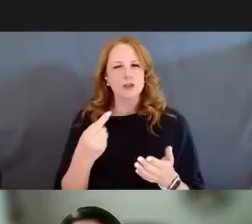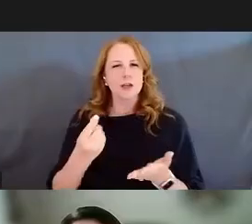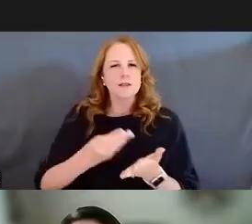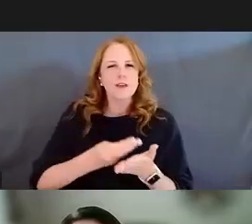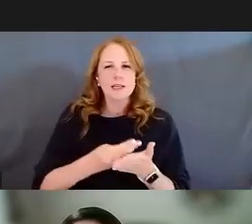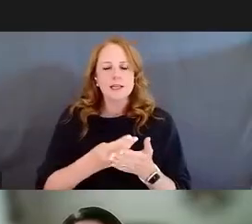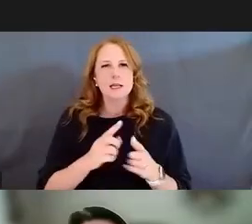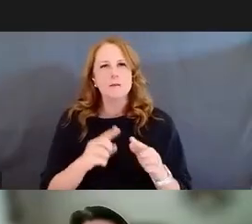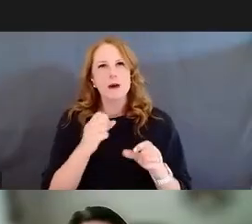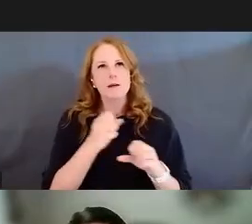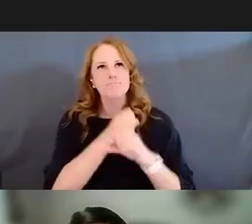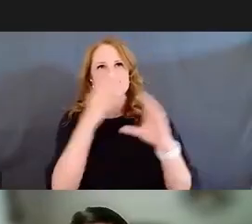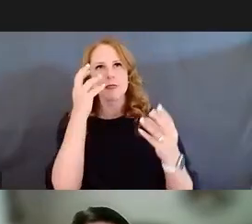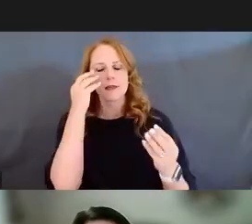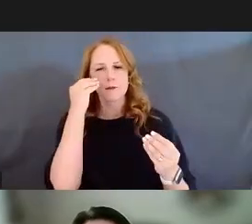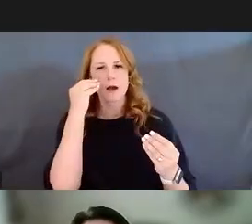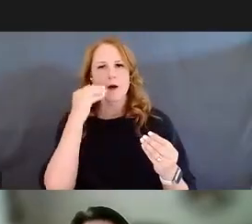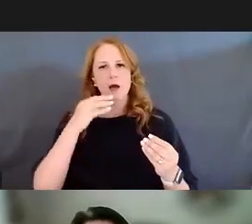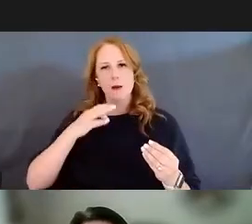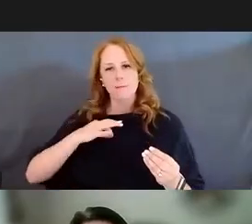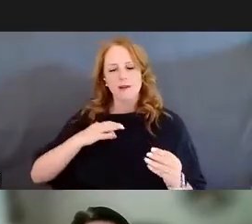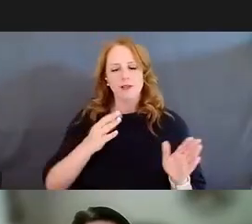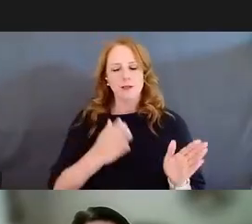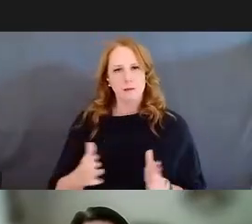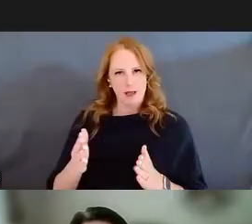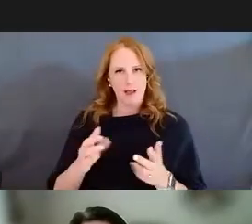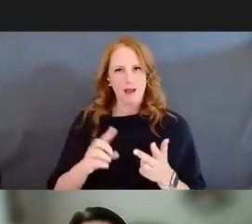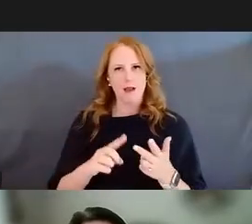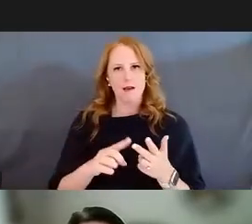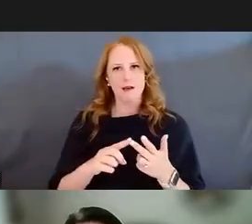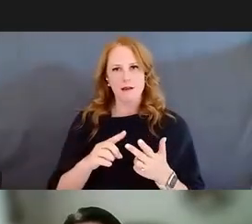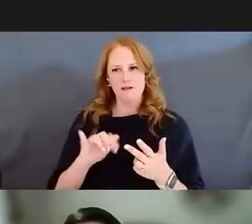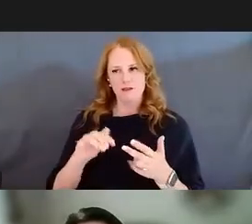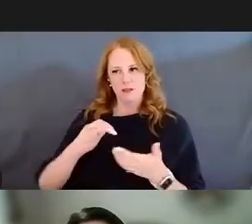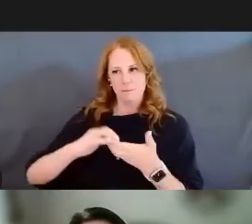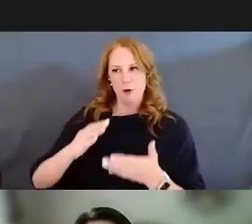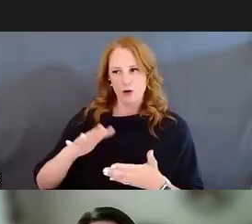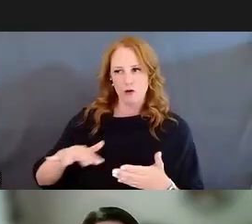thinking about things like benefits planning and leveraging those partners within those resources